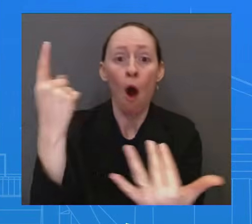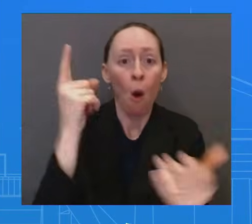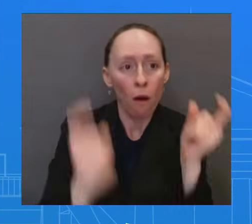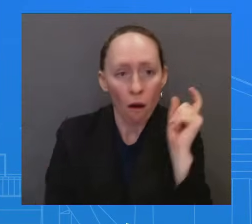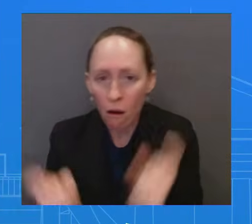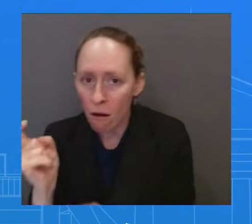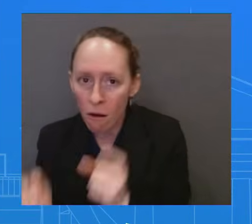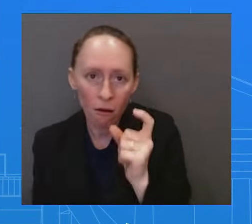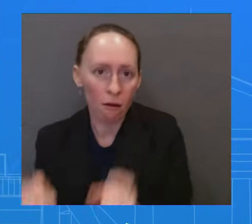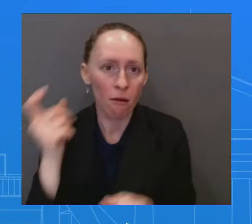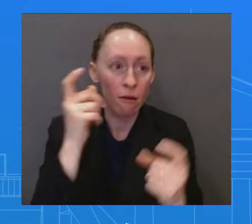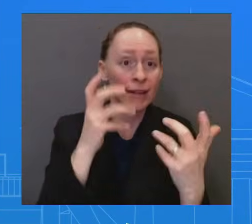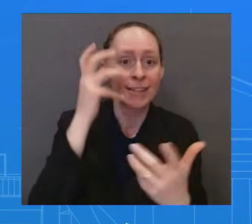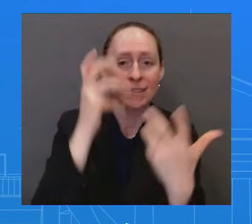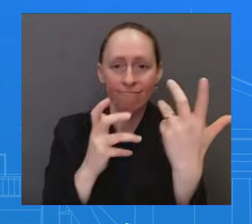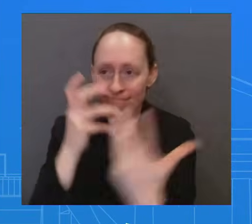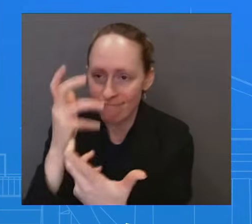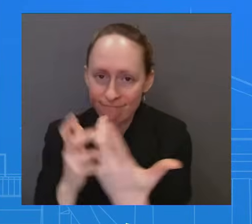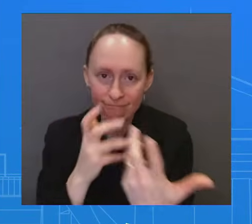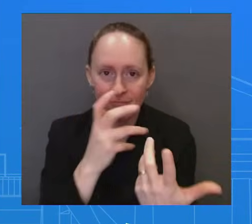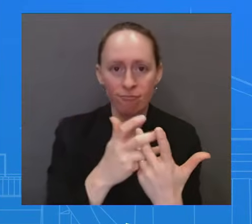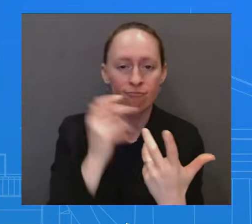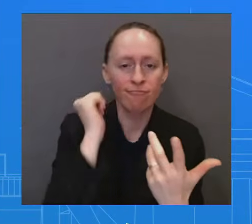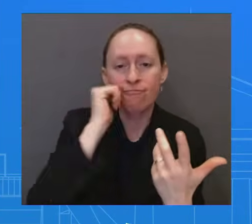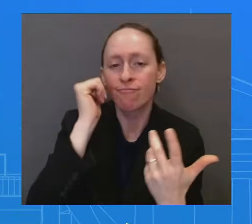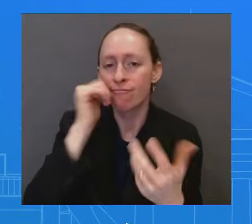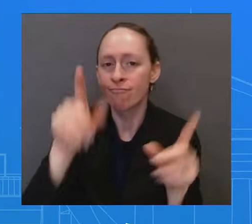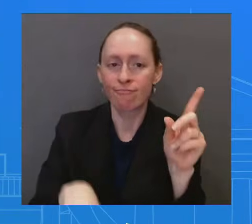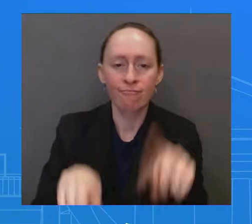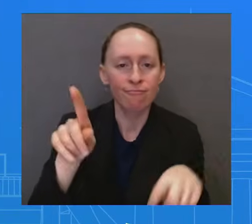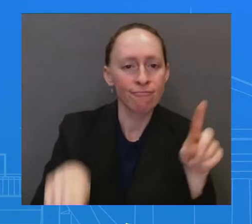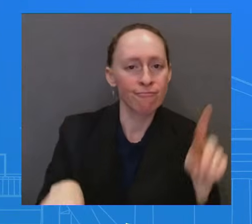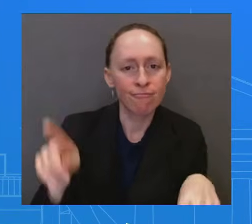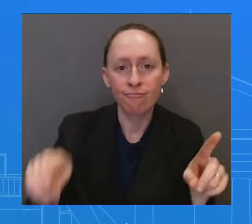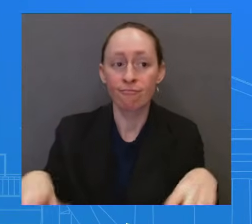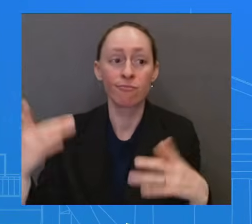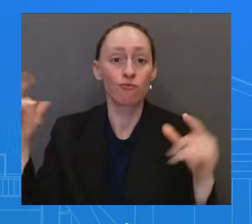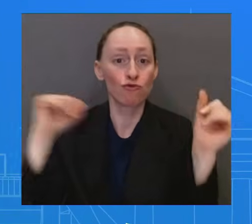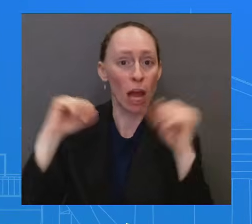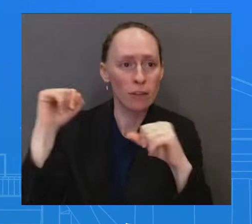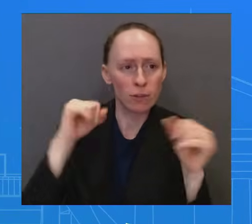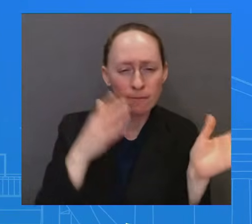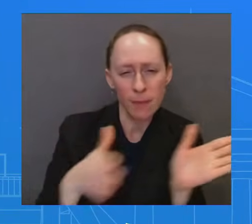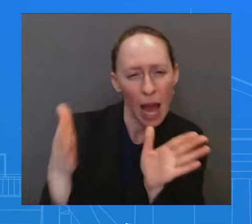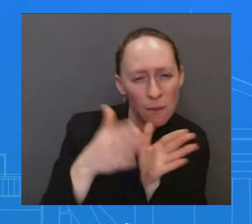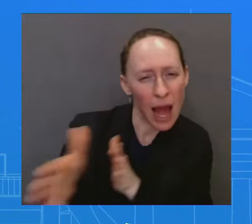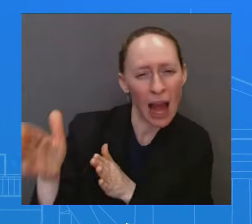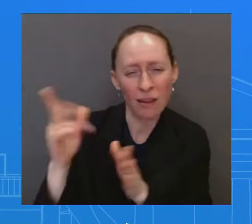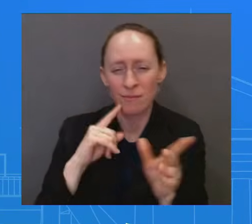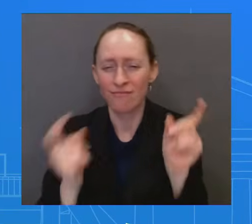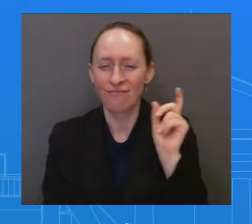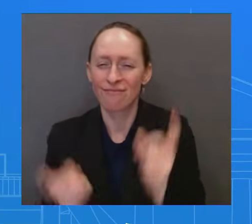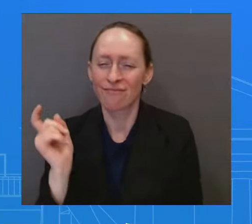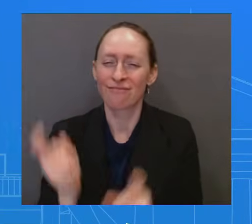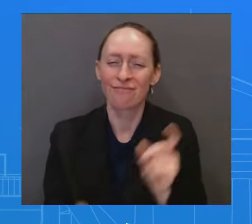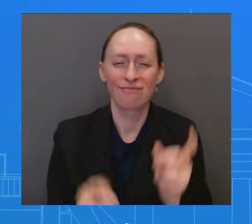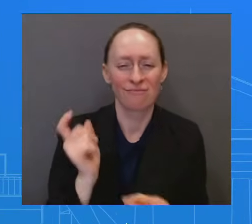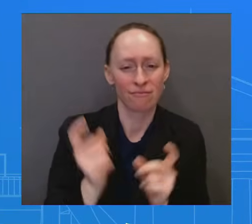through different tactics and operations. That's just standard for the conduct of military operations. They understand. They have said themselves